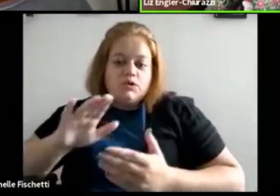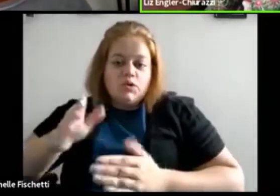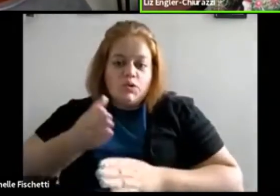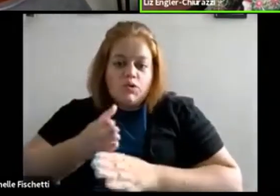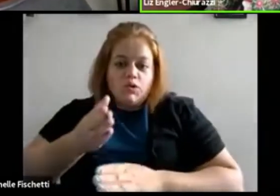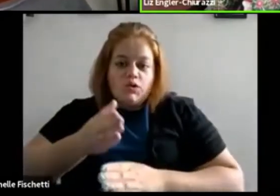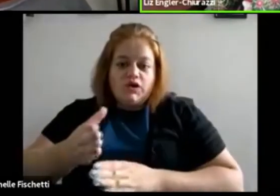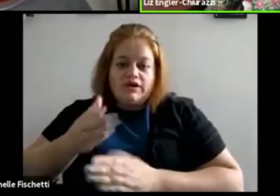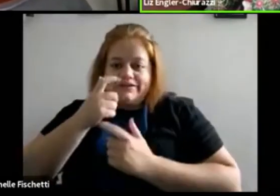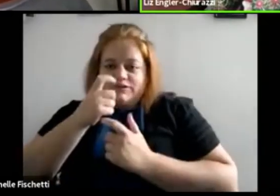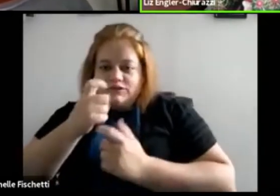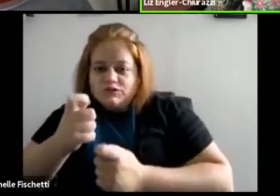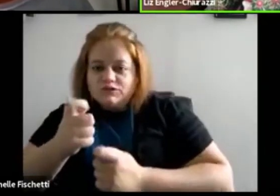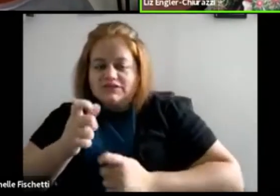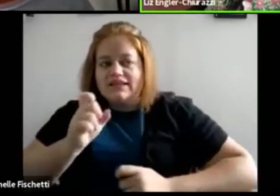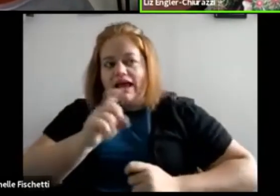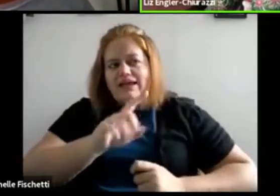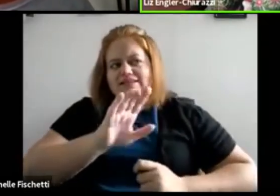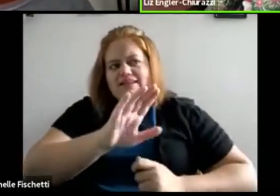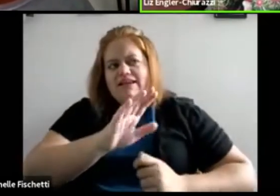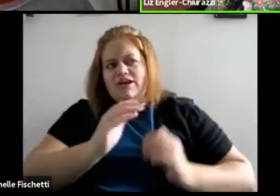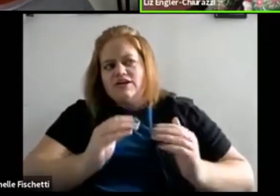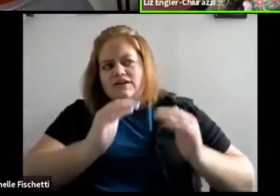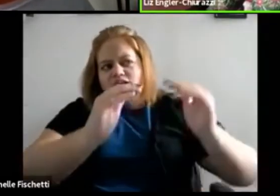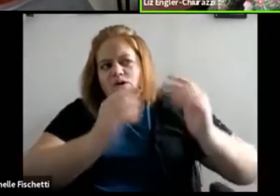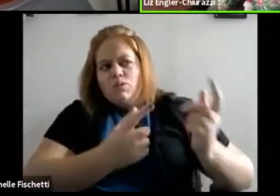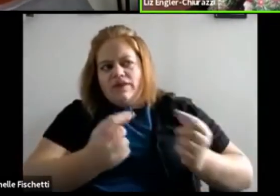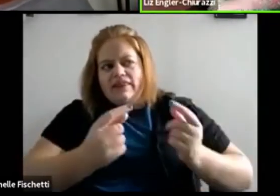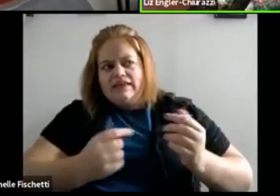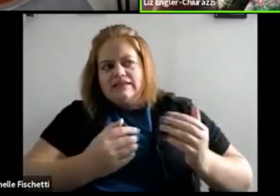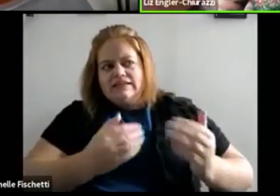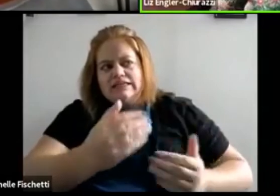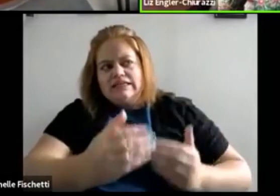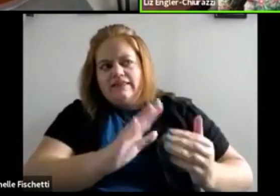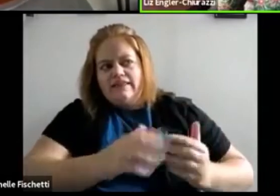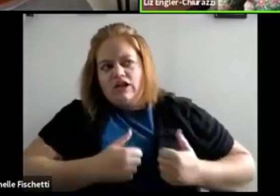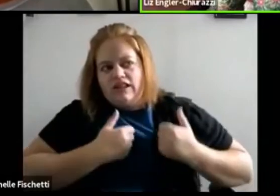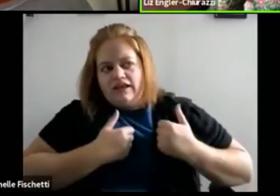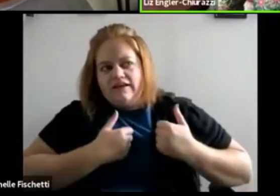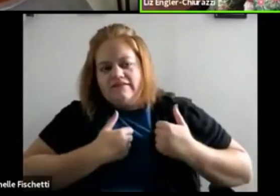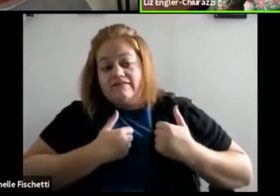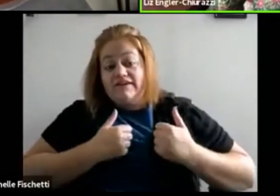them how they got to where they are and then look at the next step, how